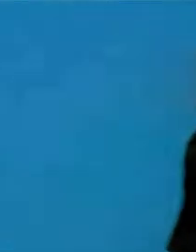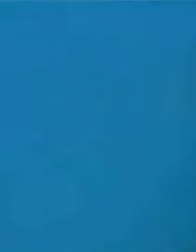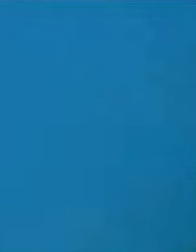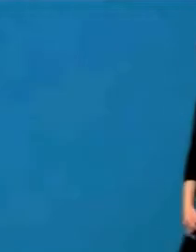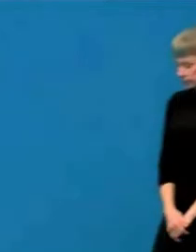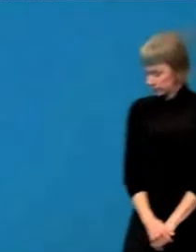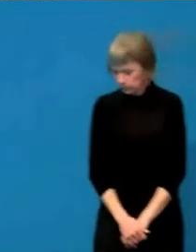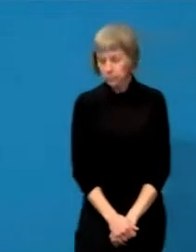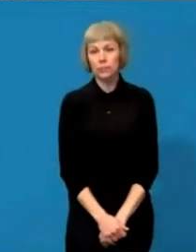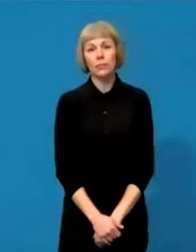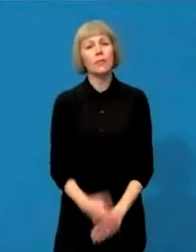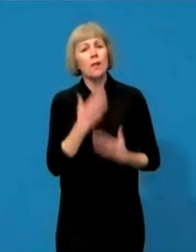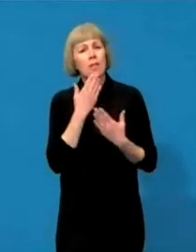I'm conscious of time. Thank you very much.